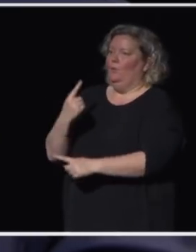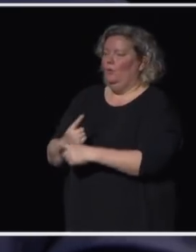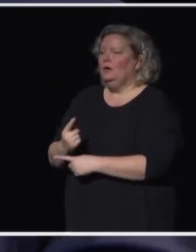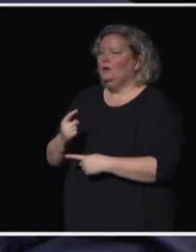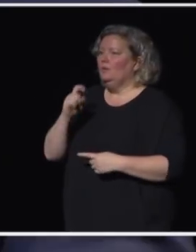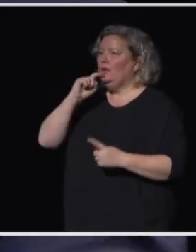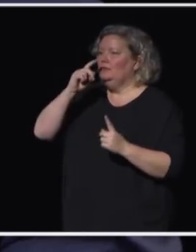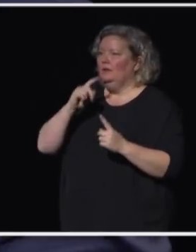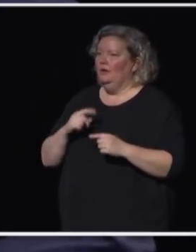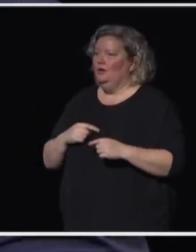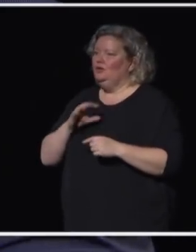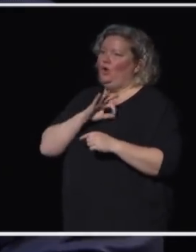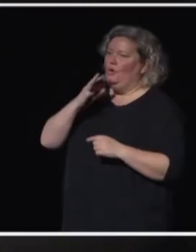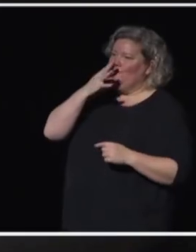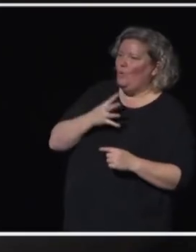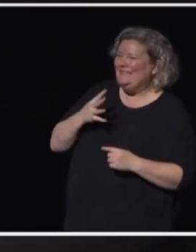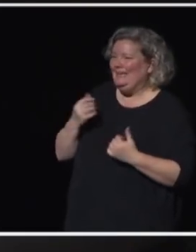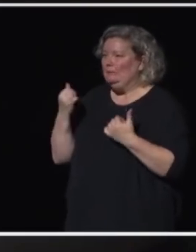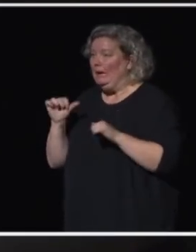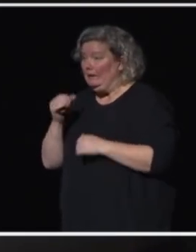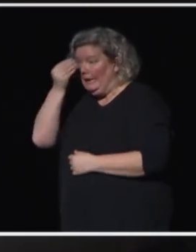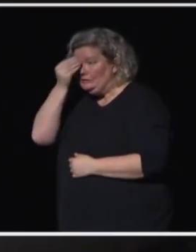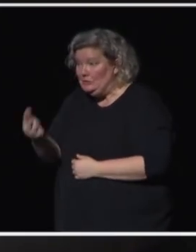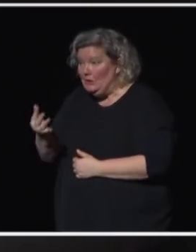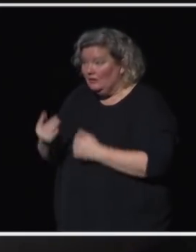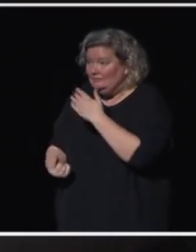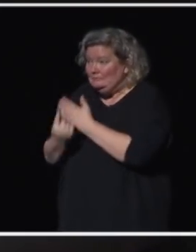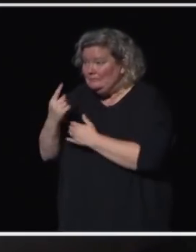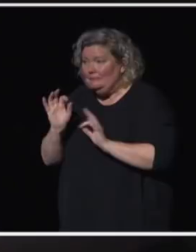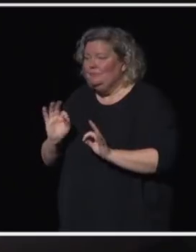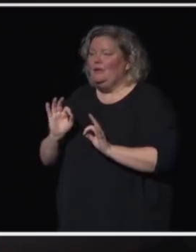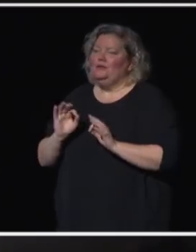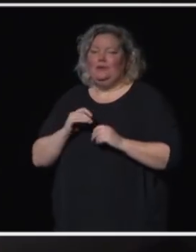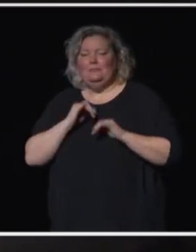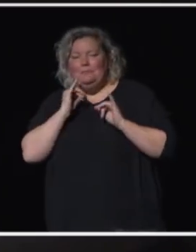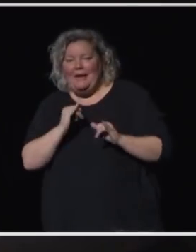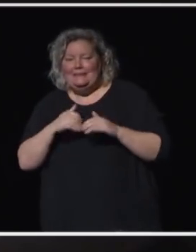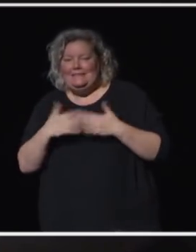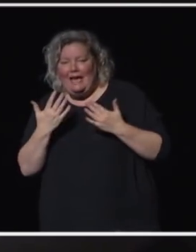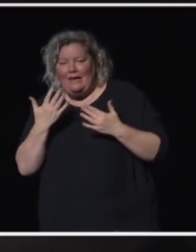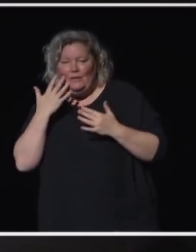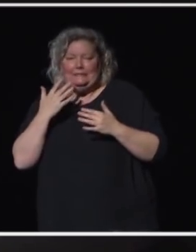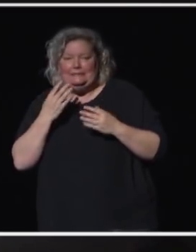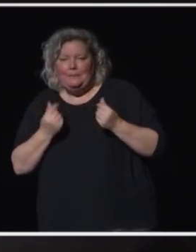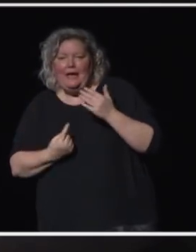I mean, you don't break it to them at 14. Yeah, no. You know what I mean? Like, you have a -- It's a bad day when something is said and the kid comes to you